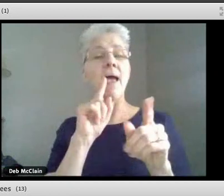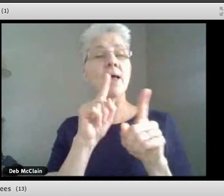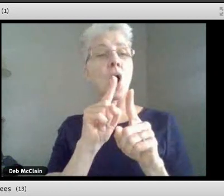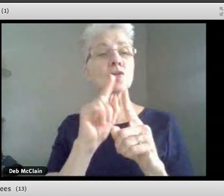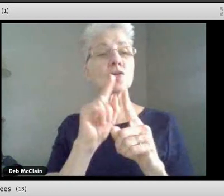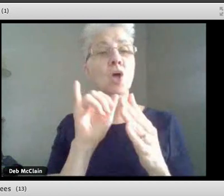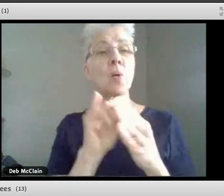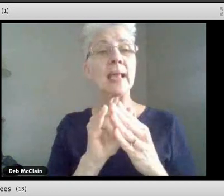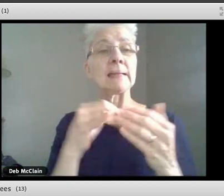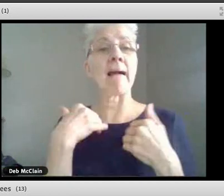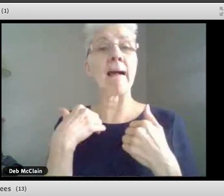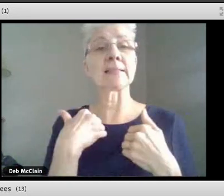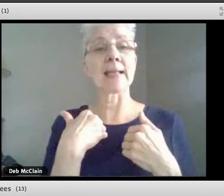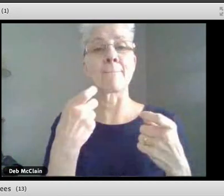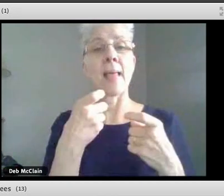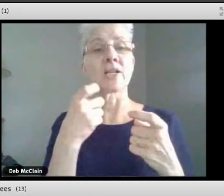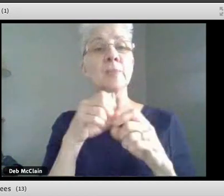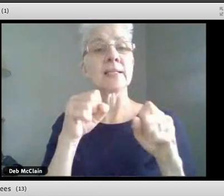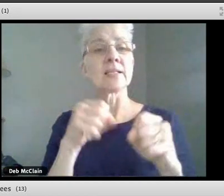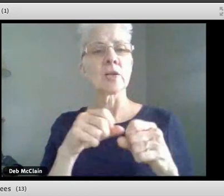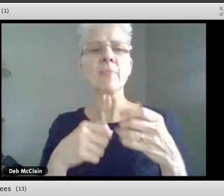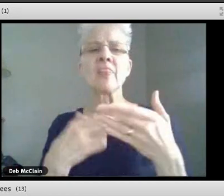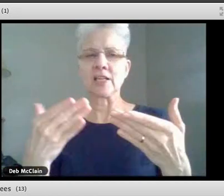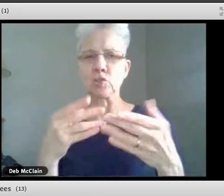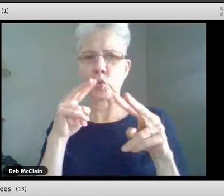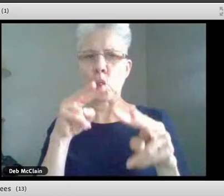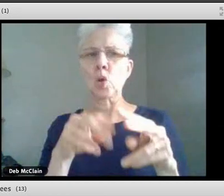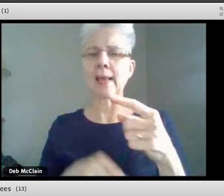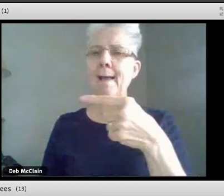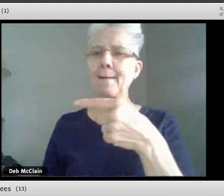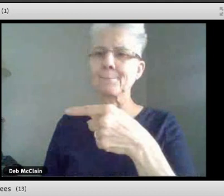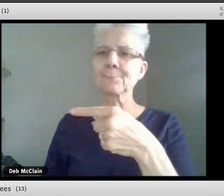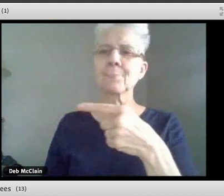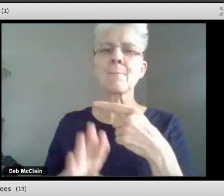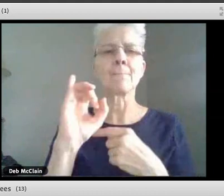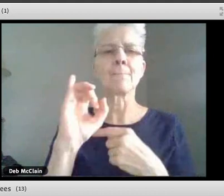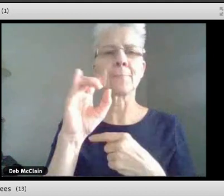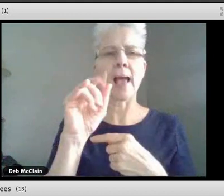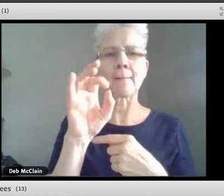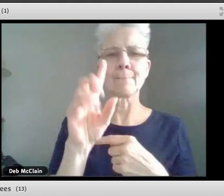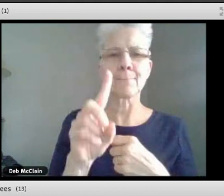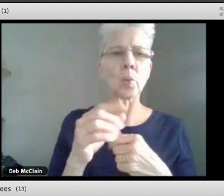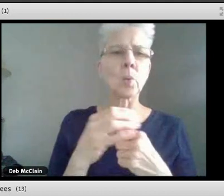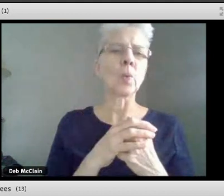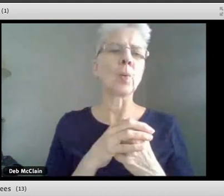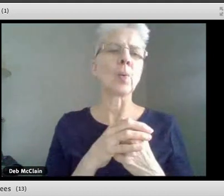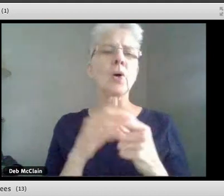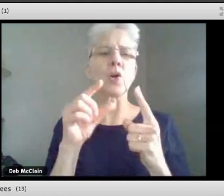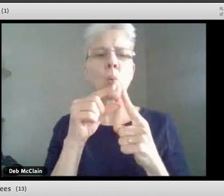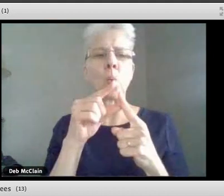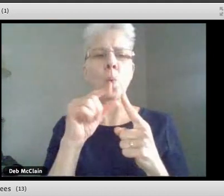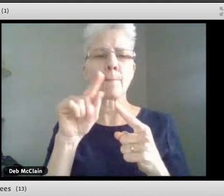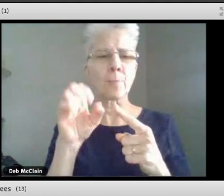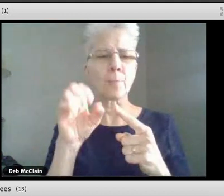In Blackboard, in WordPress and in our LibGuides there's some recommendations here about how to make sure that you don't,